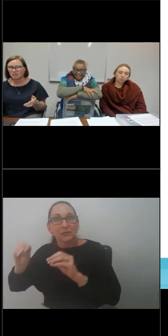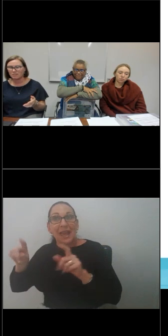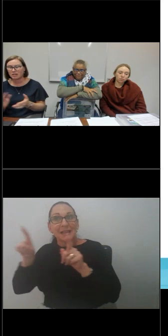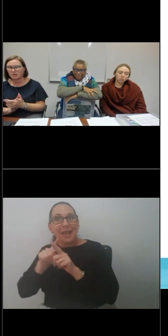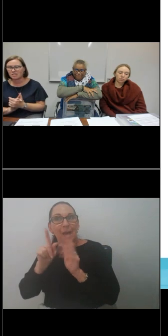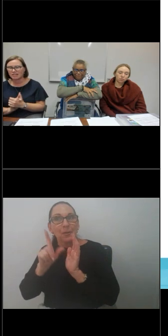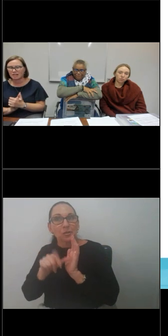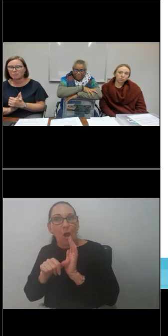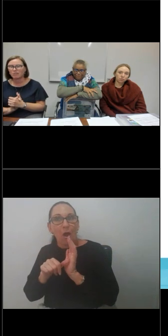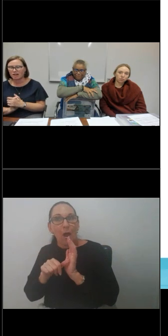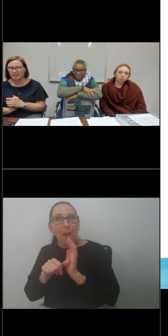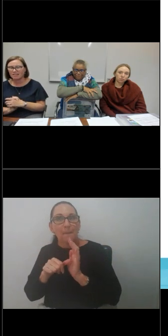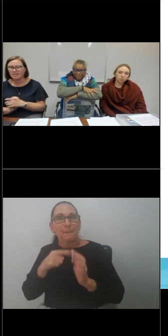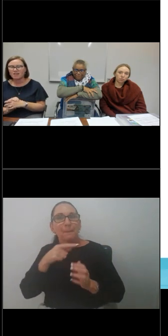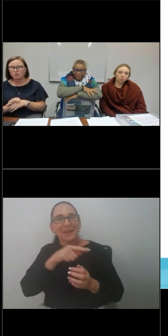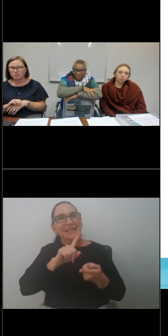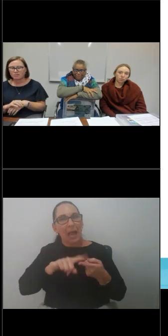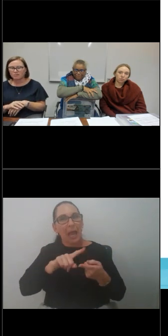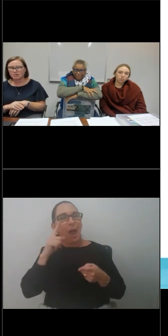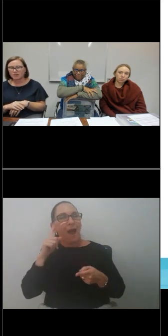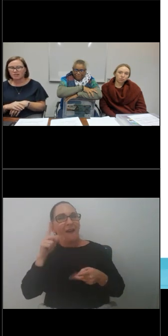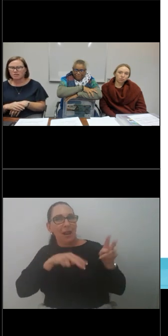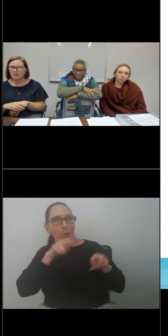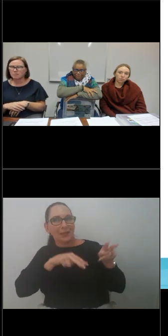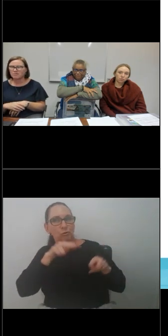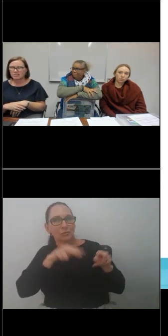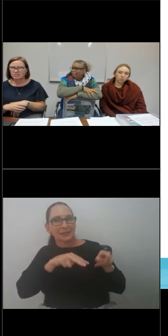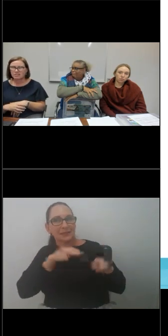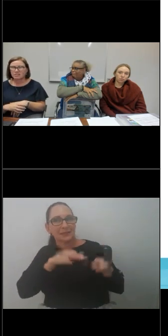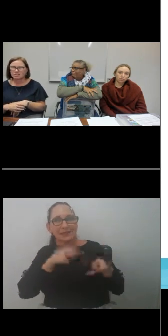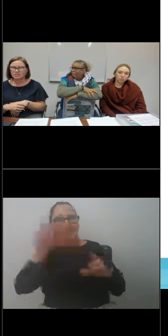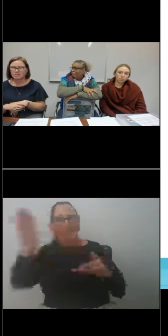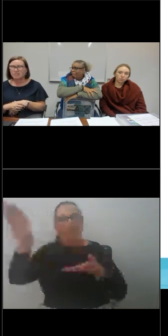evaluation happening right now also funded by the Department of Justice and Attorney- General